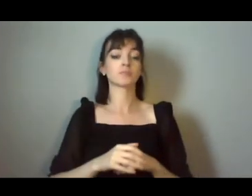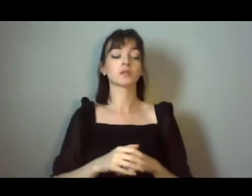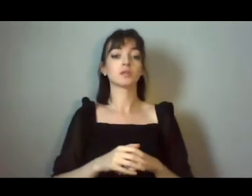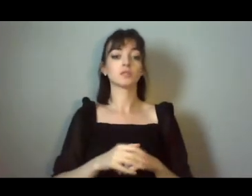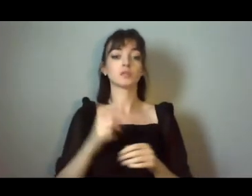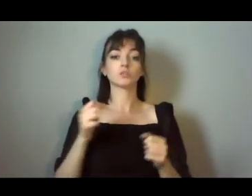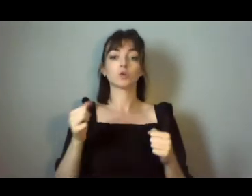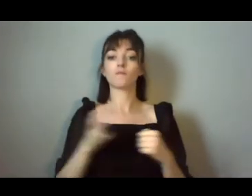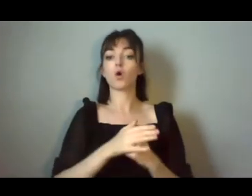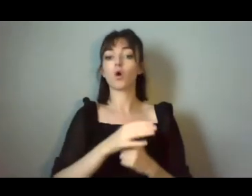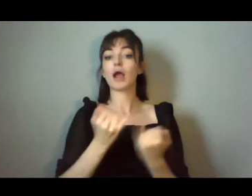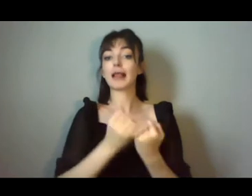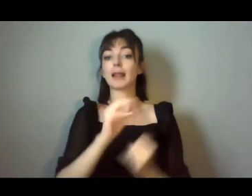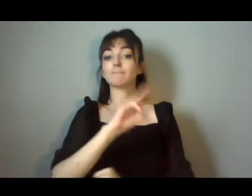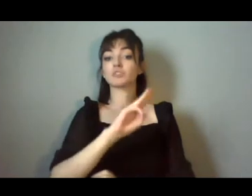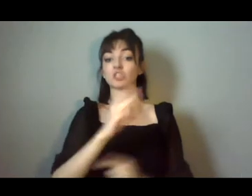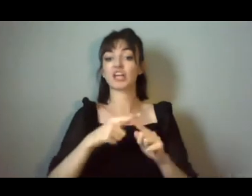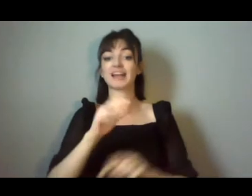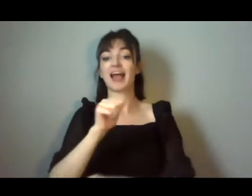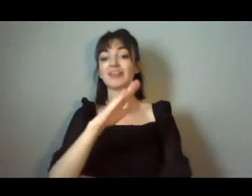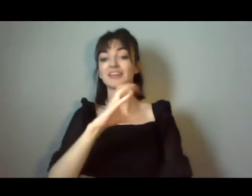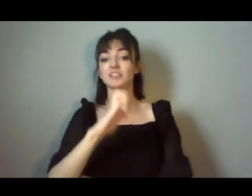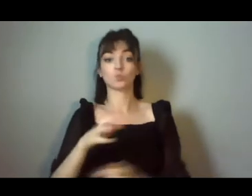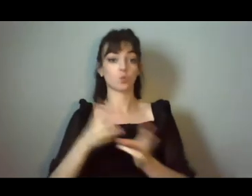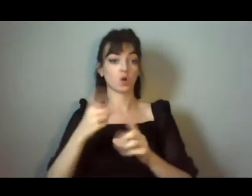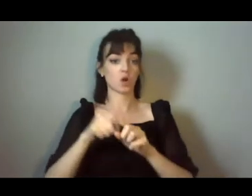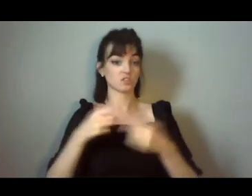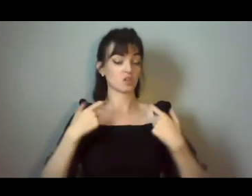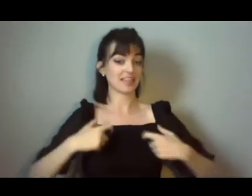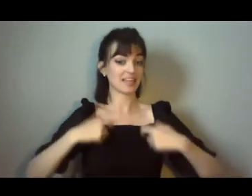Patricia's work and Alice's work in the general solicitors and in the wards of court office,